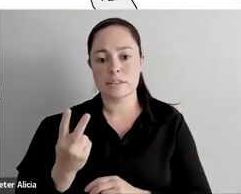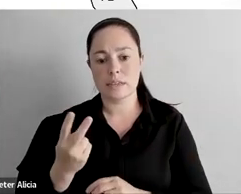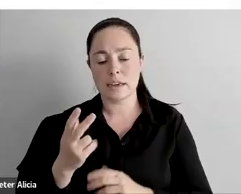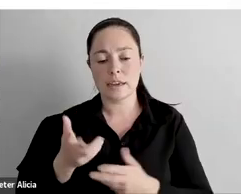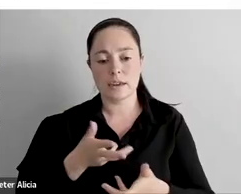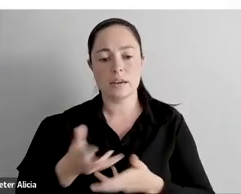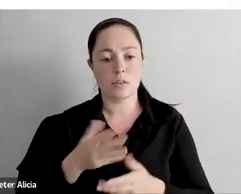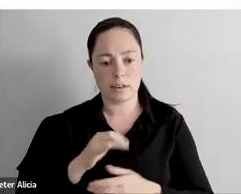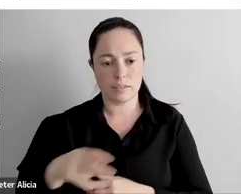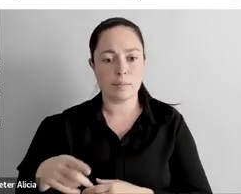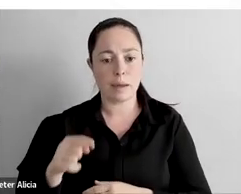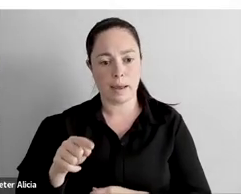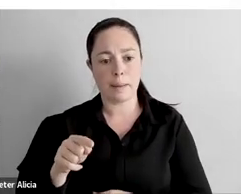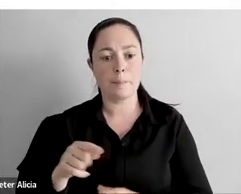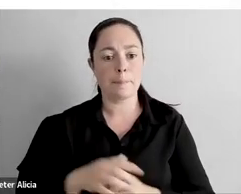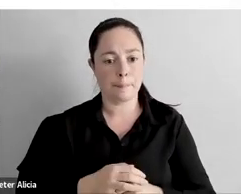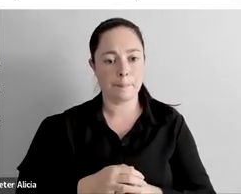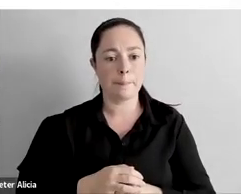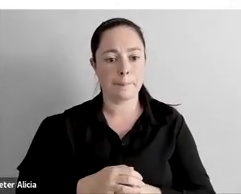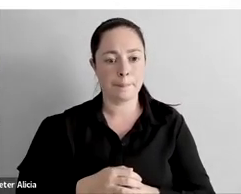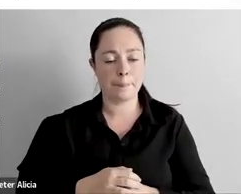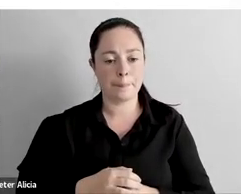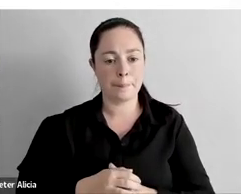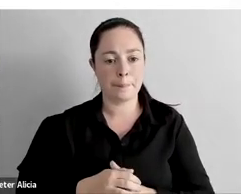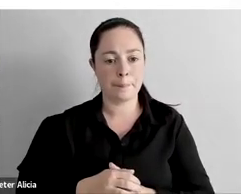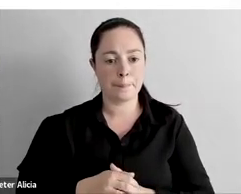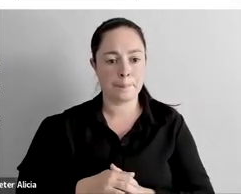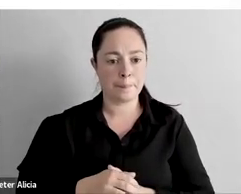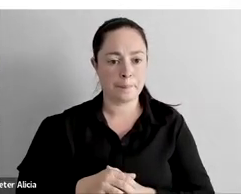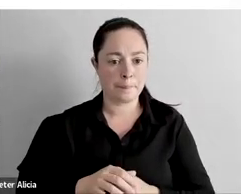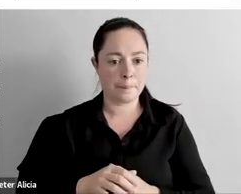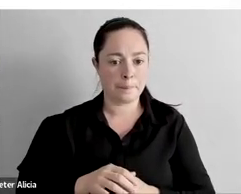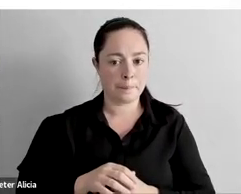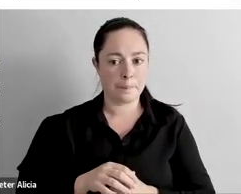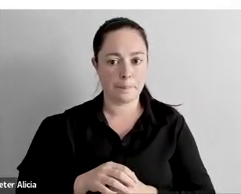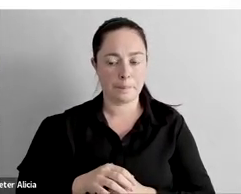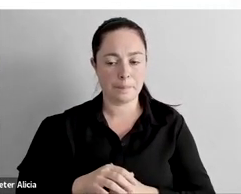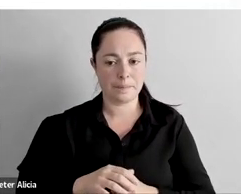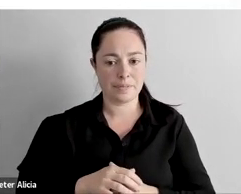And this one, this is sort of the antithesis of that